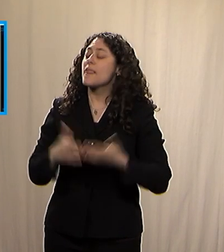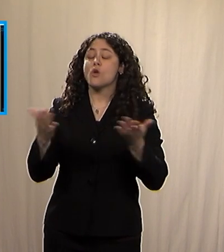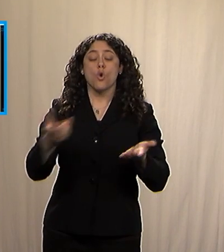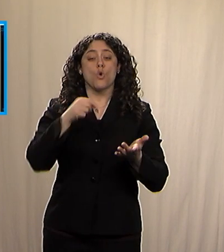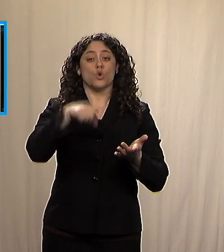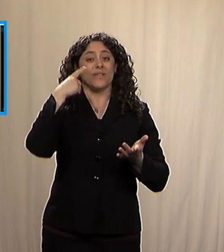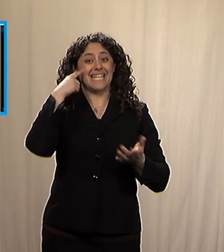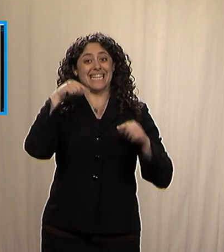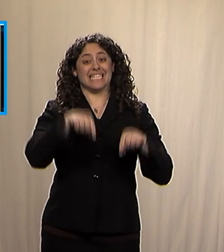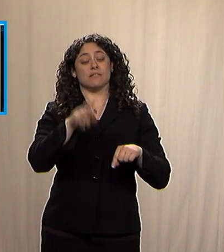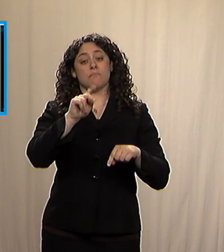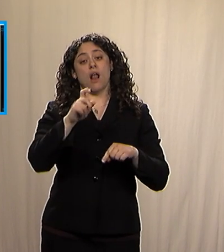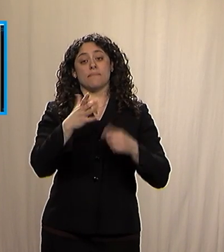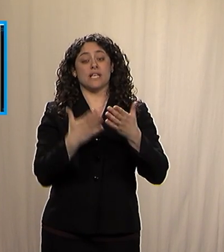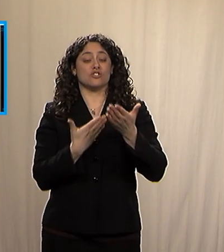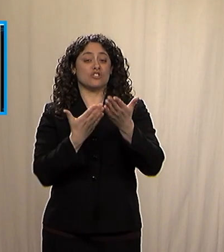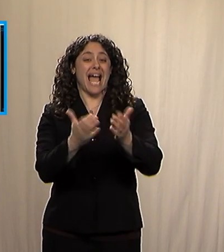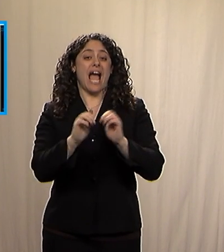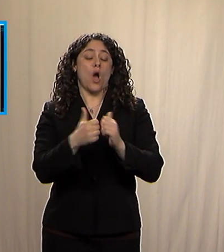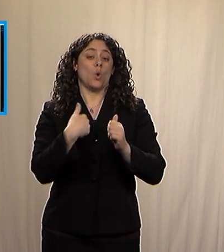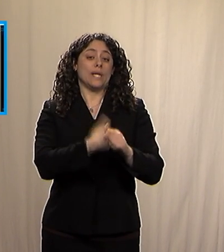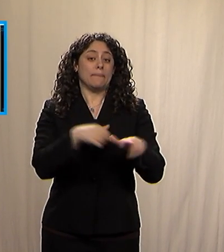about how we measure work effectiveness